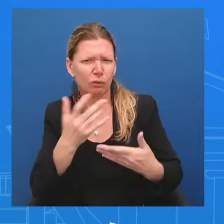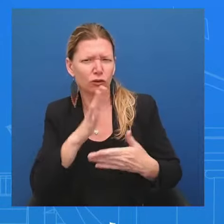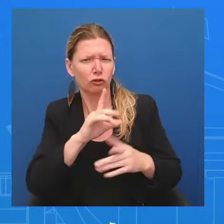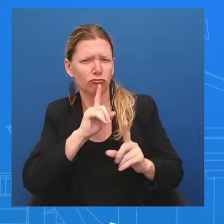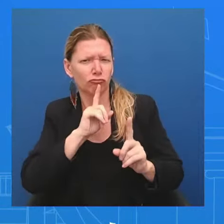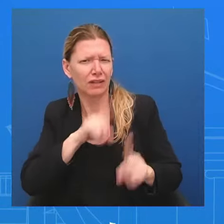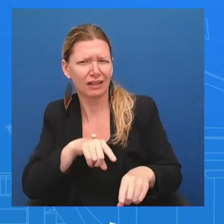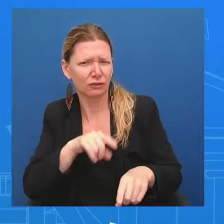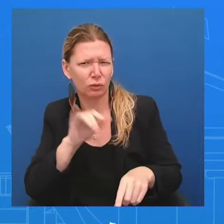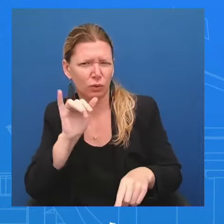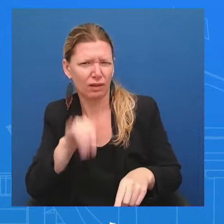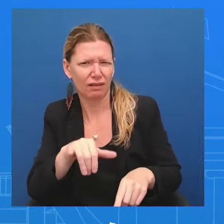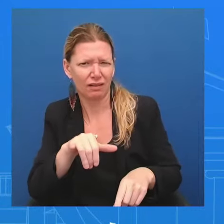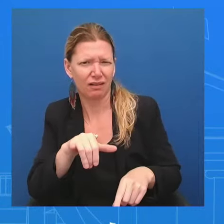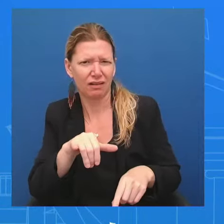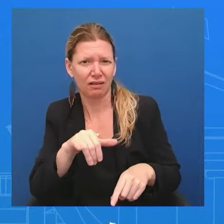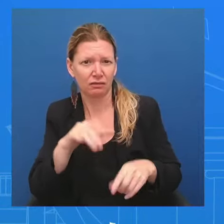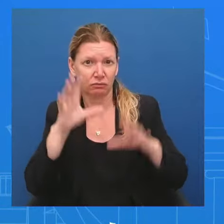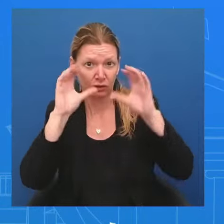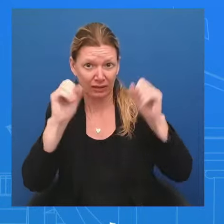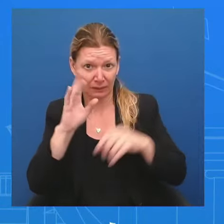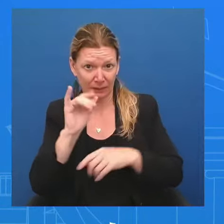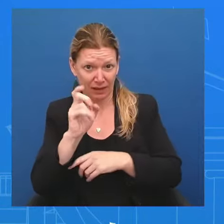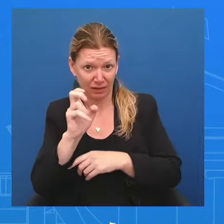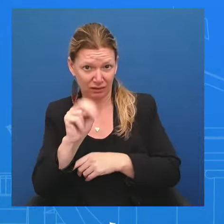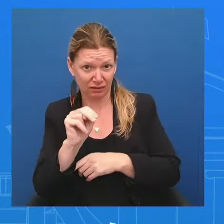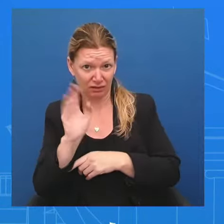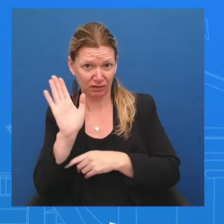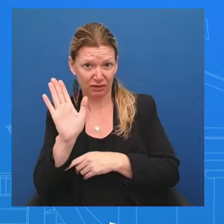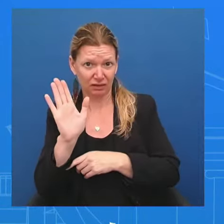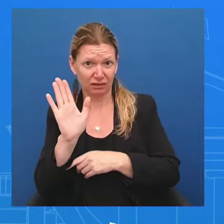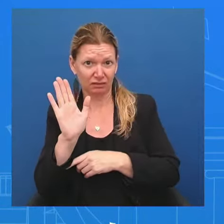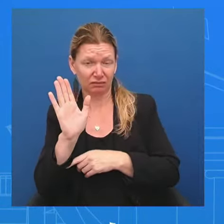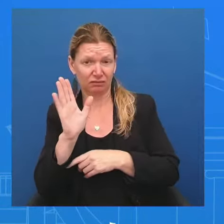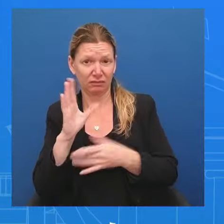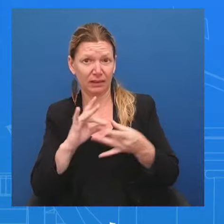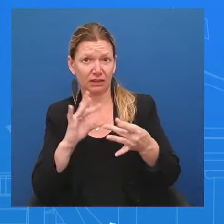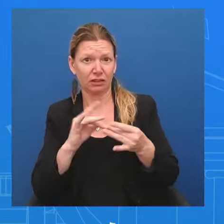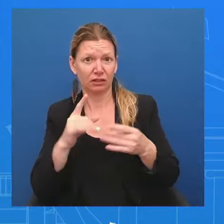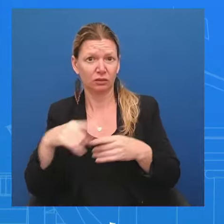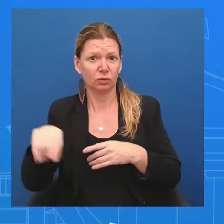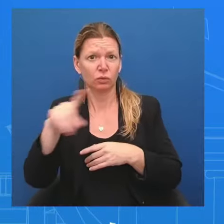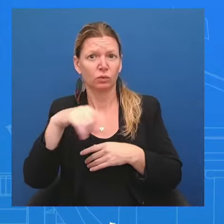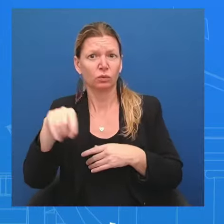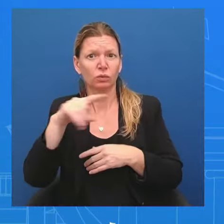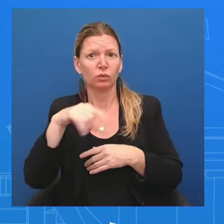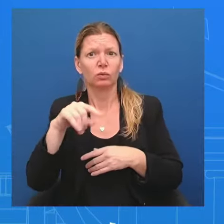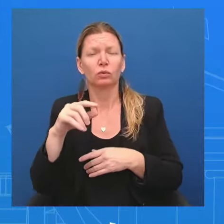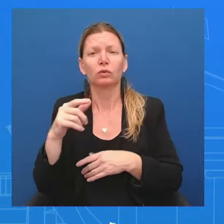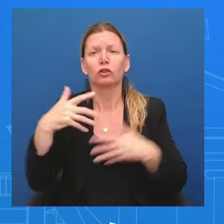who want to be aligned with the West, not with Russia? Ms. Jean-Pierre: We talked about this a little bit last week when we saw the protesters,